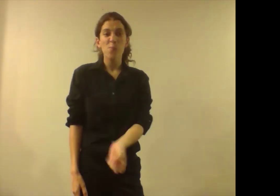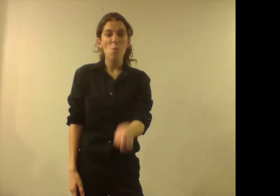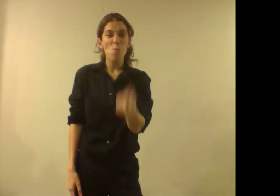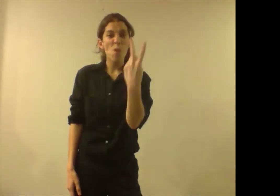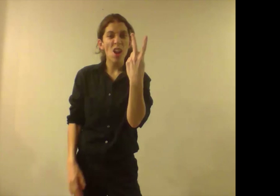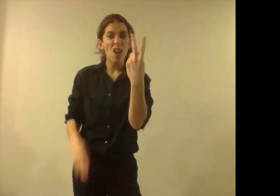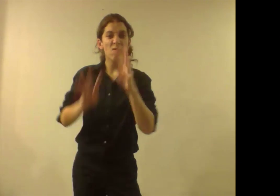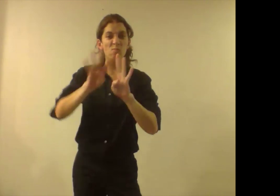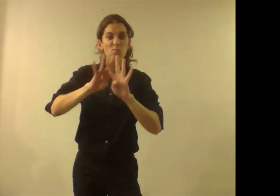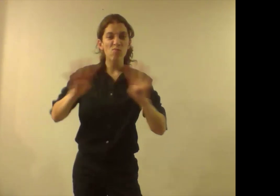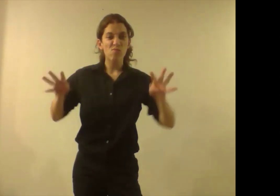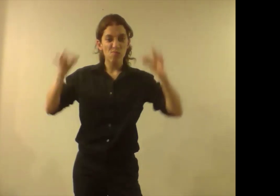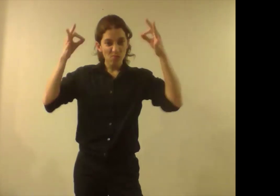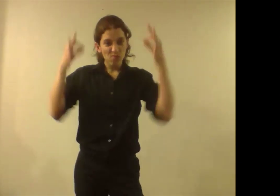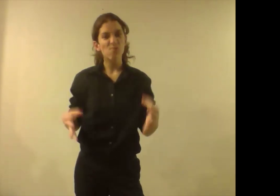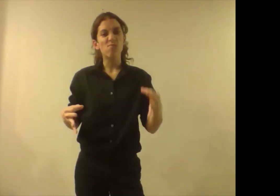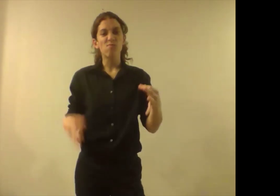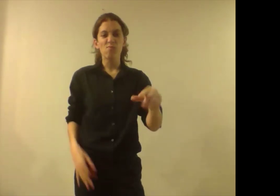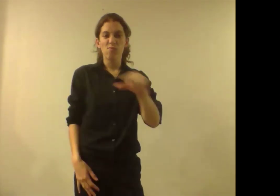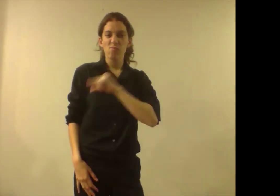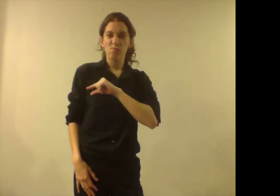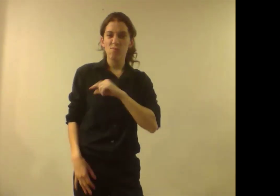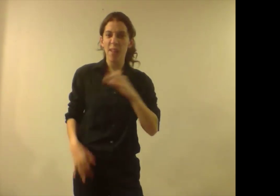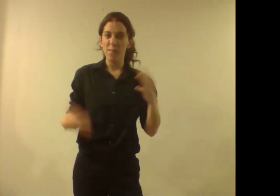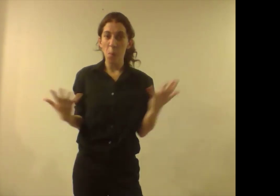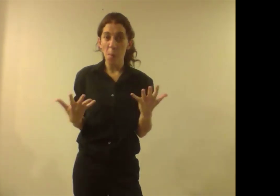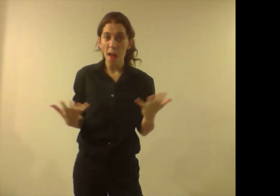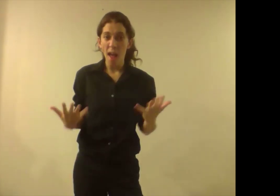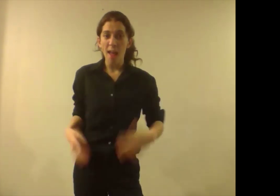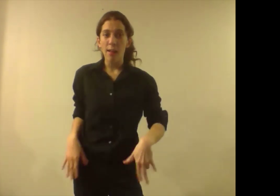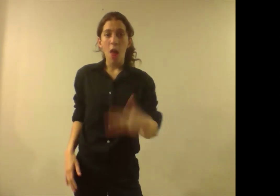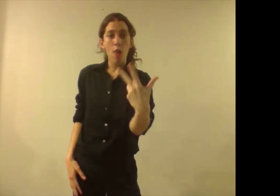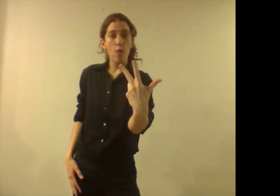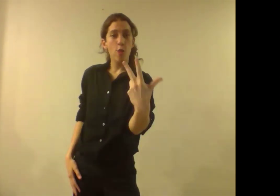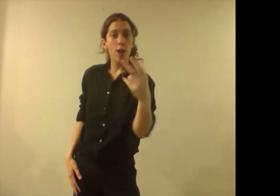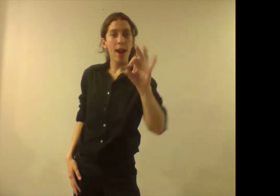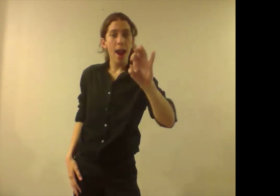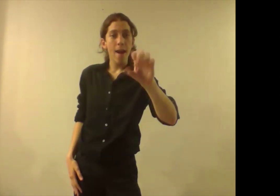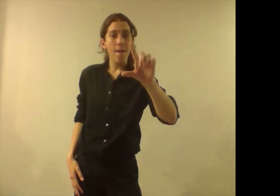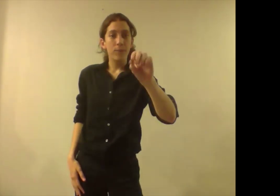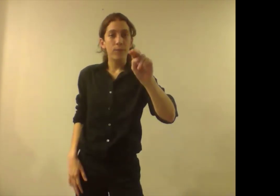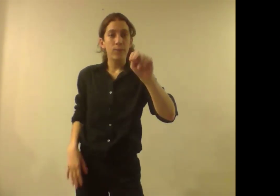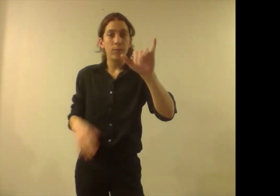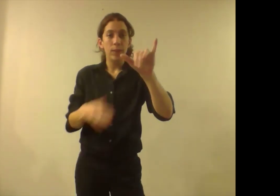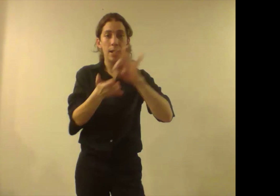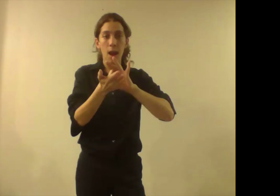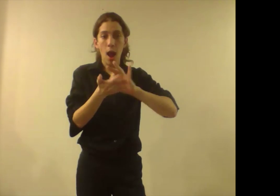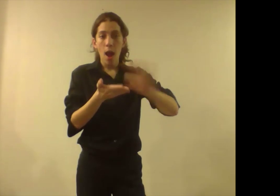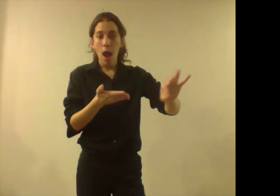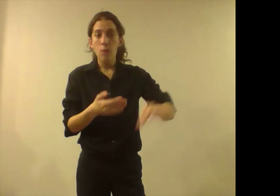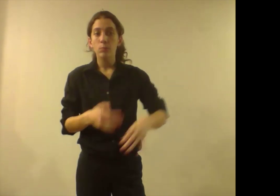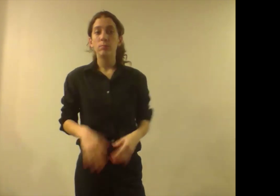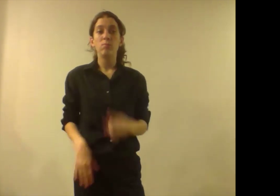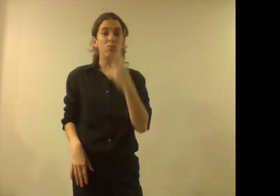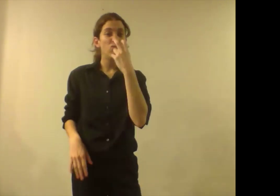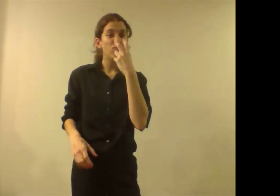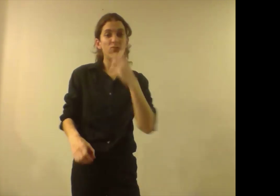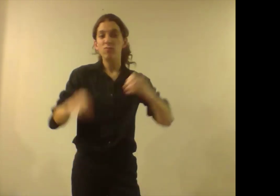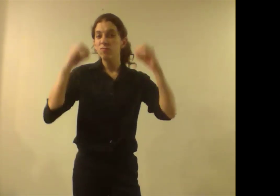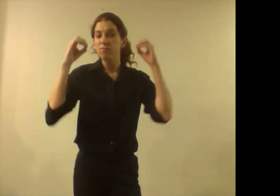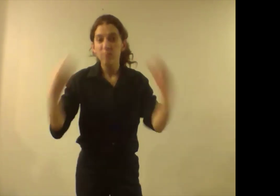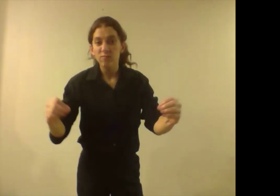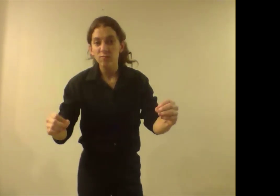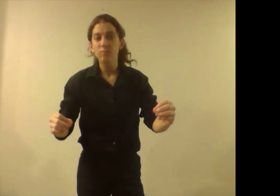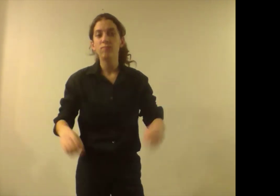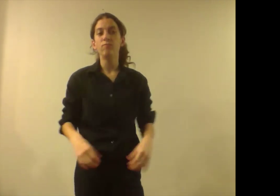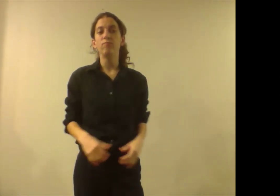Twelve jurors convicted you guilty of three felony counts beyond reasonable doubt,